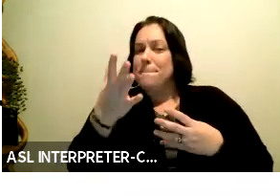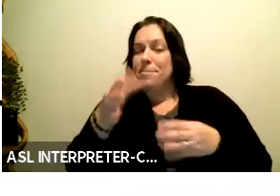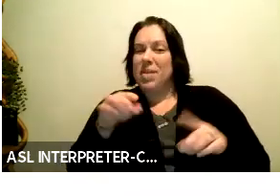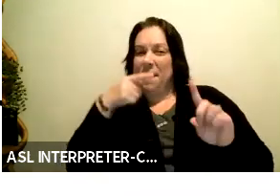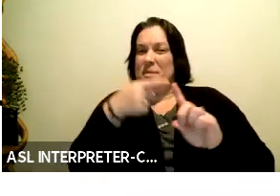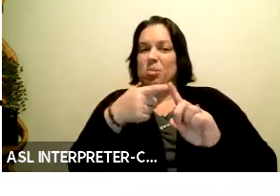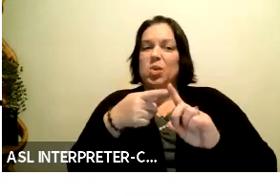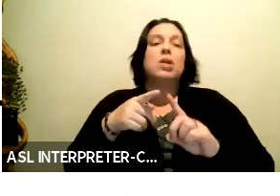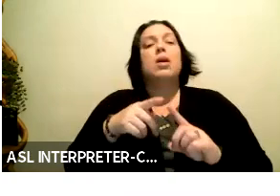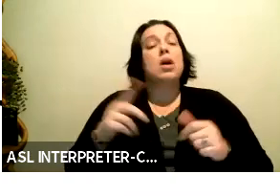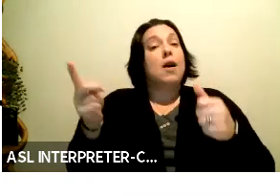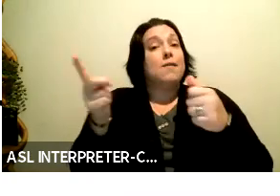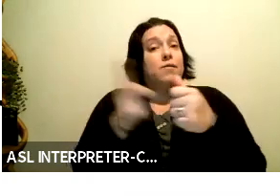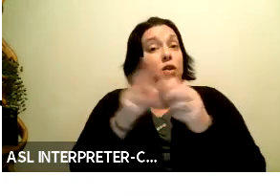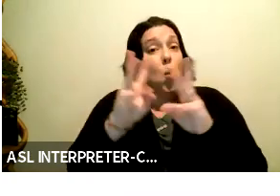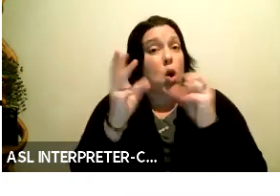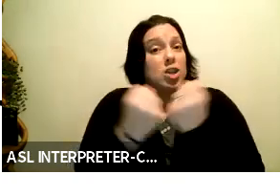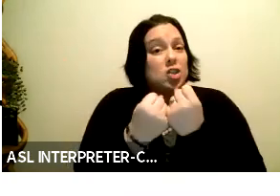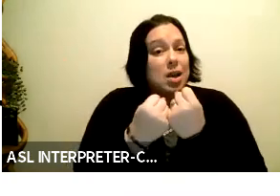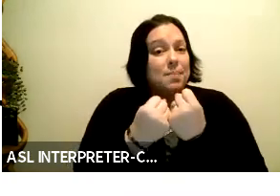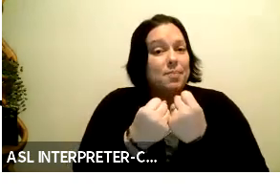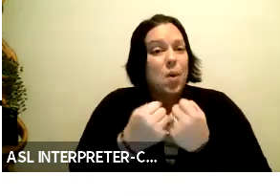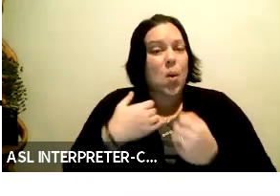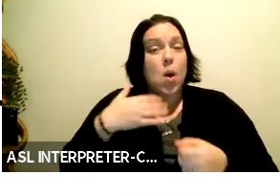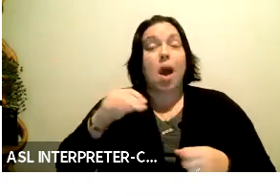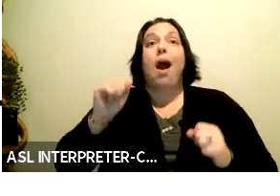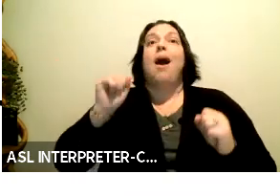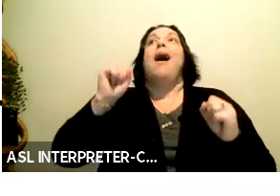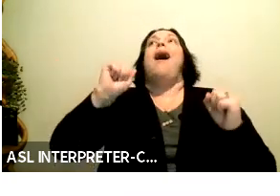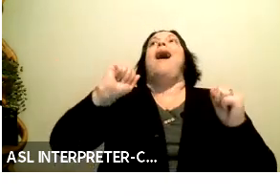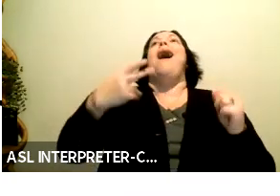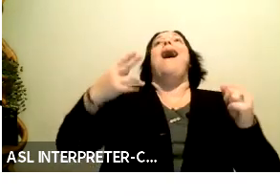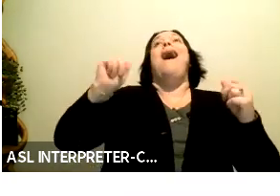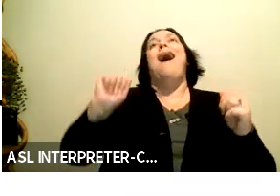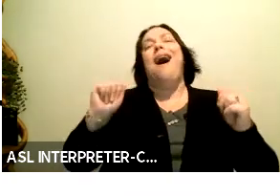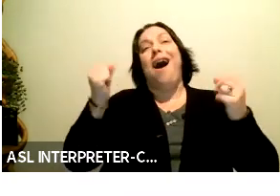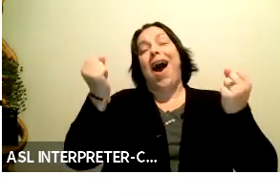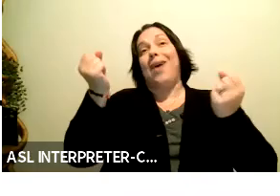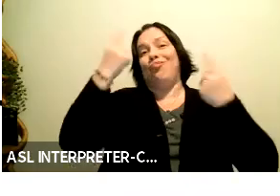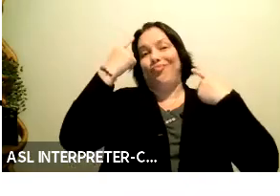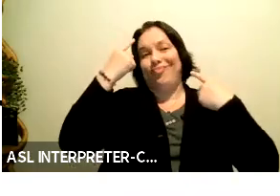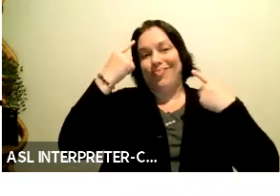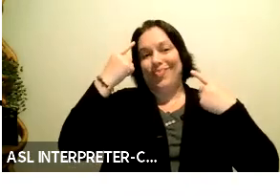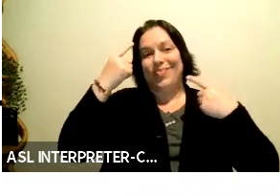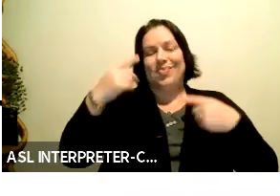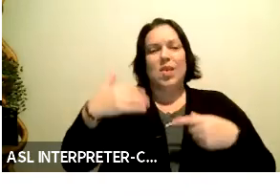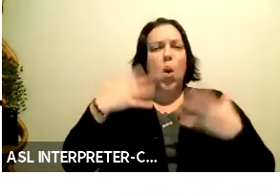very first workshop a ha moments. So we asked to bring our emergency managers to bring in their